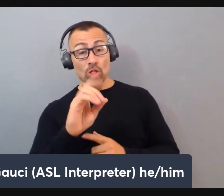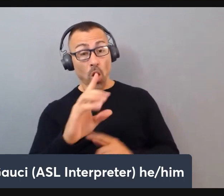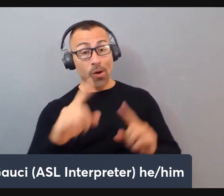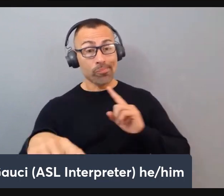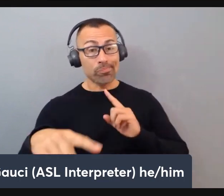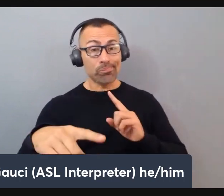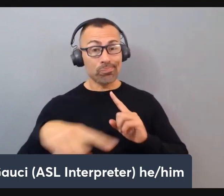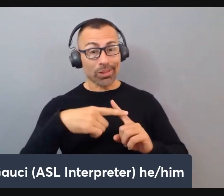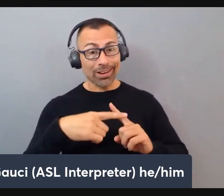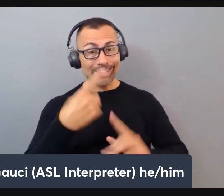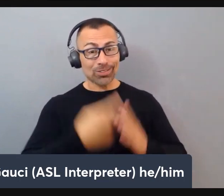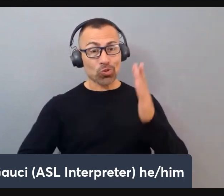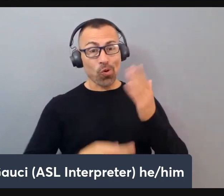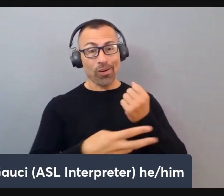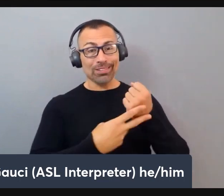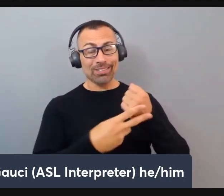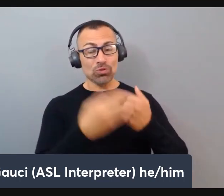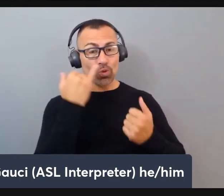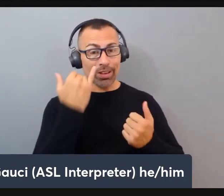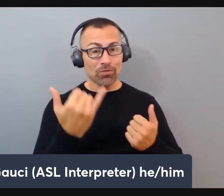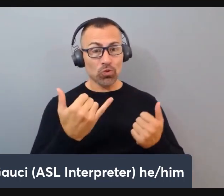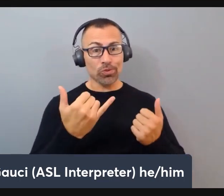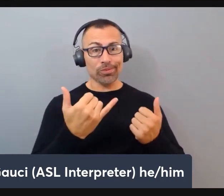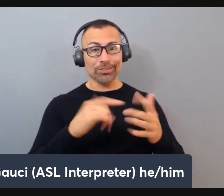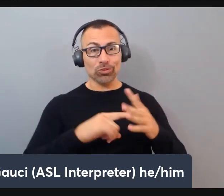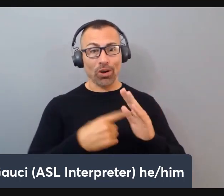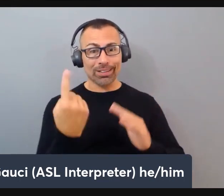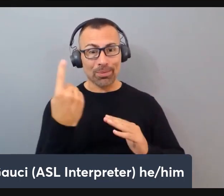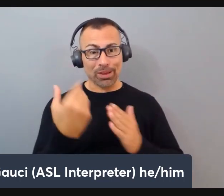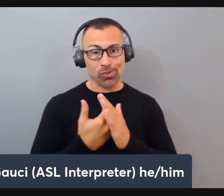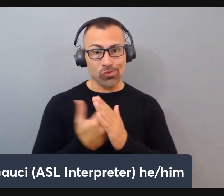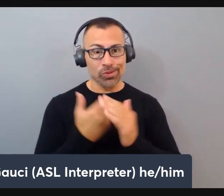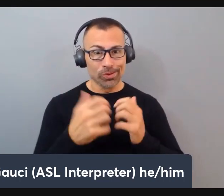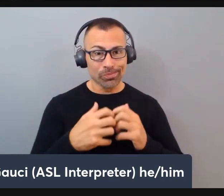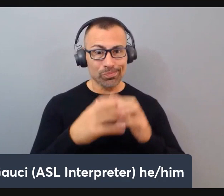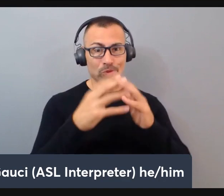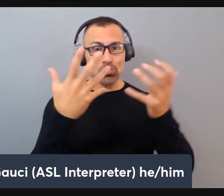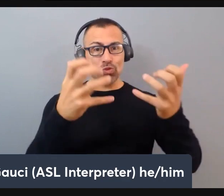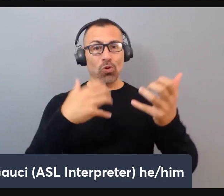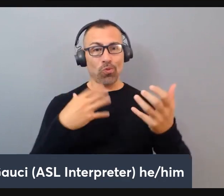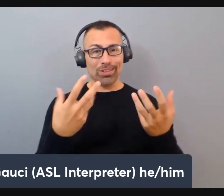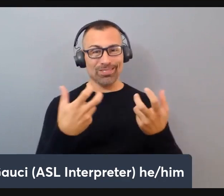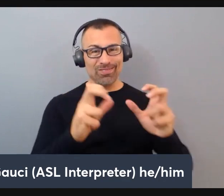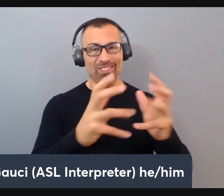So that's a really great model. So, I'm gonna throw out fast one at you. So what if it was the opposite?